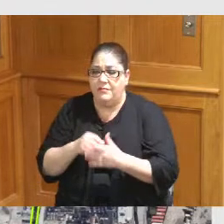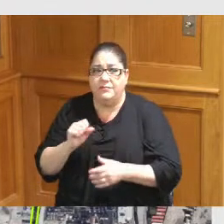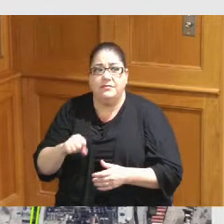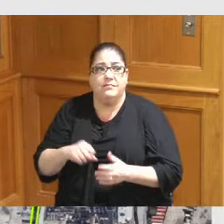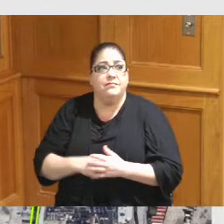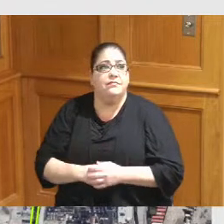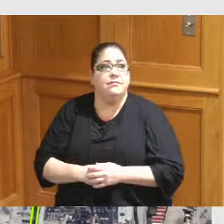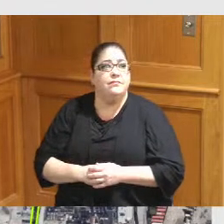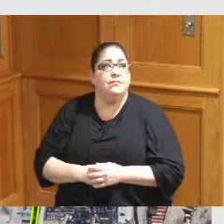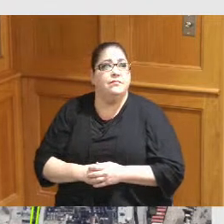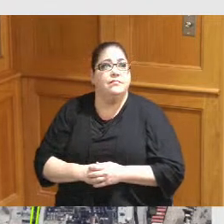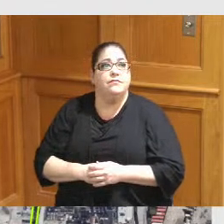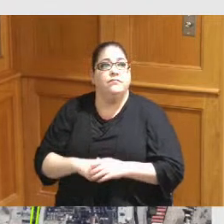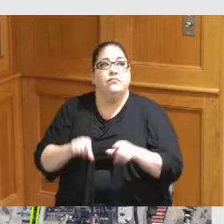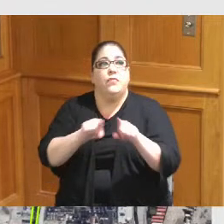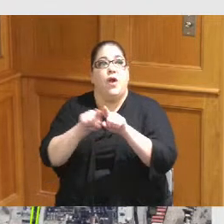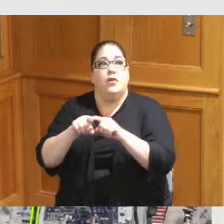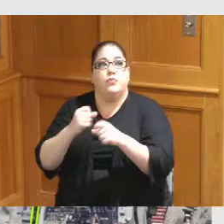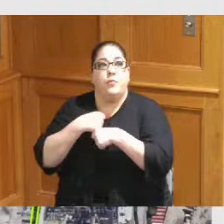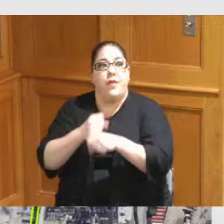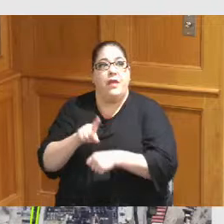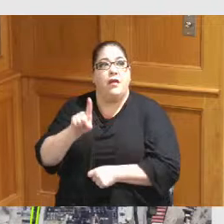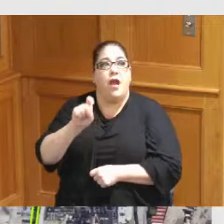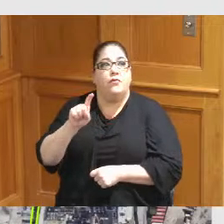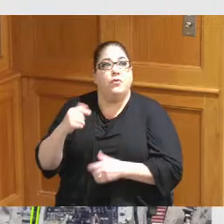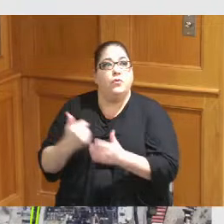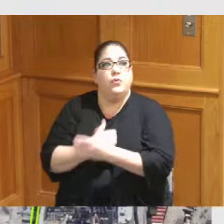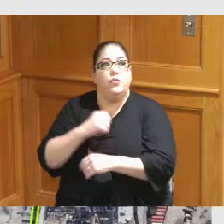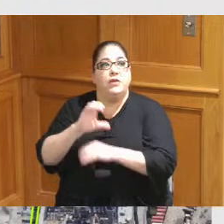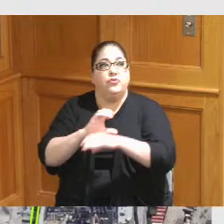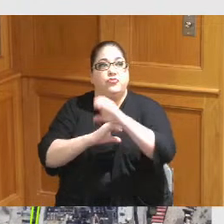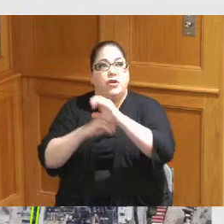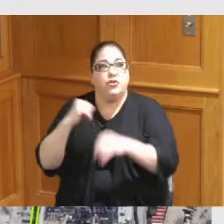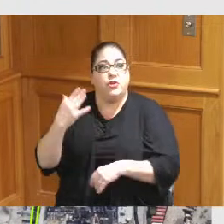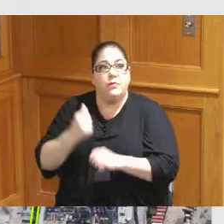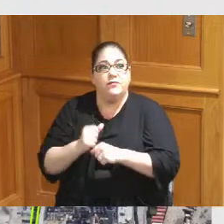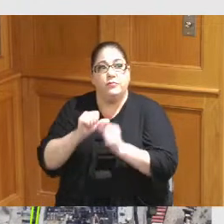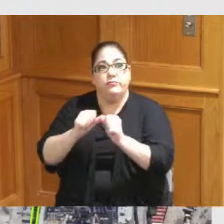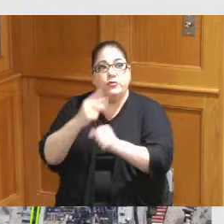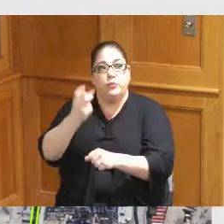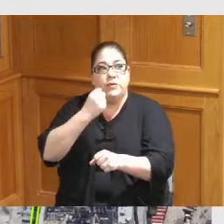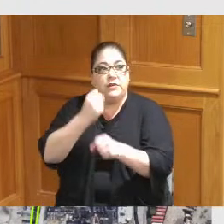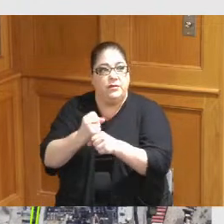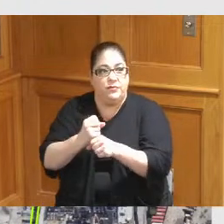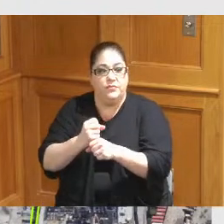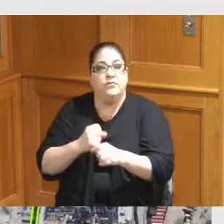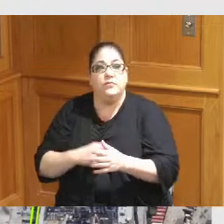as it'll also create 100 construction jobs over two years of construction and as Mr Agopolis